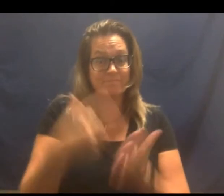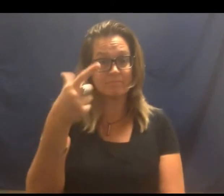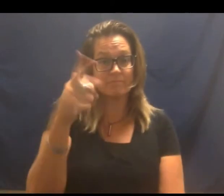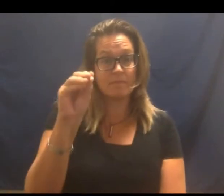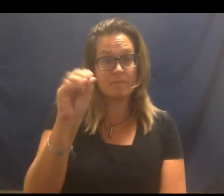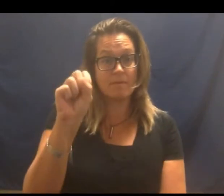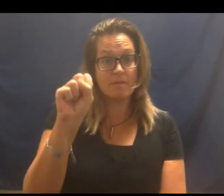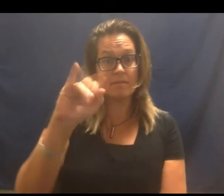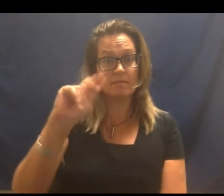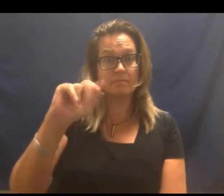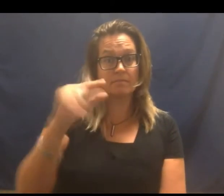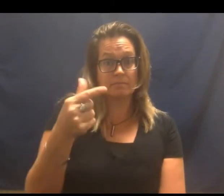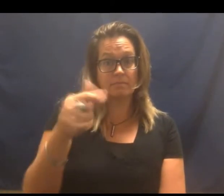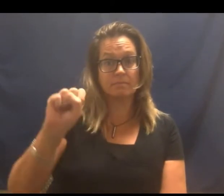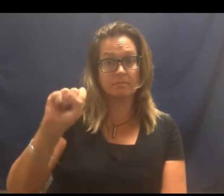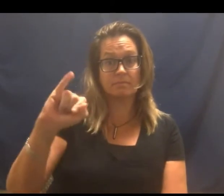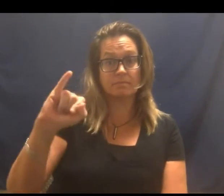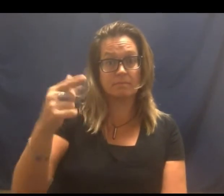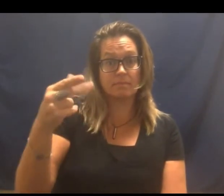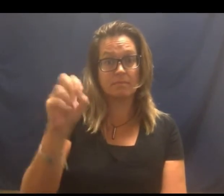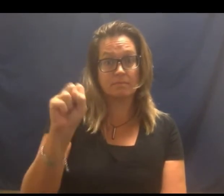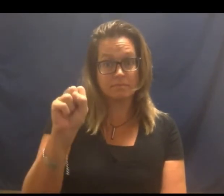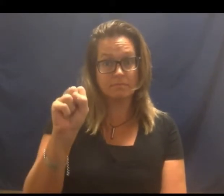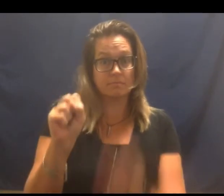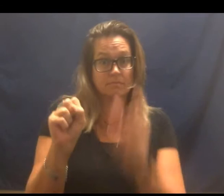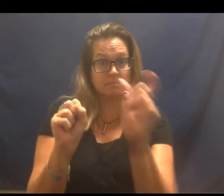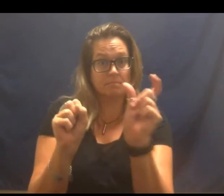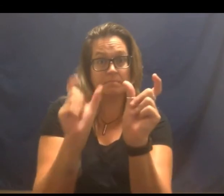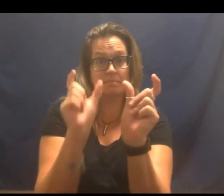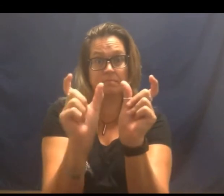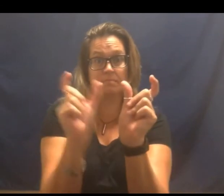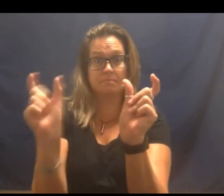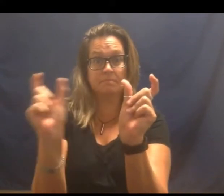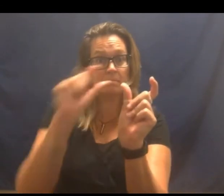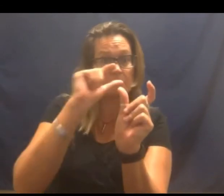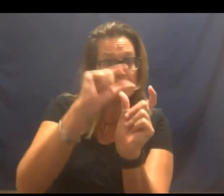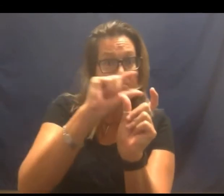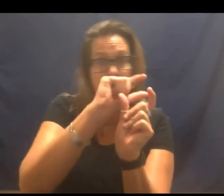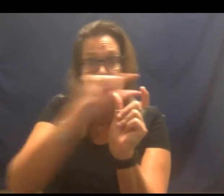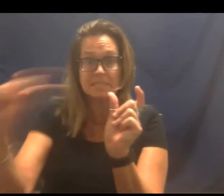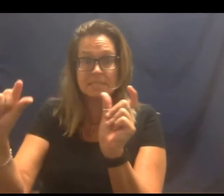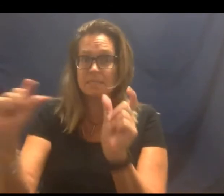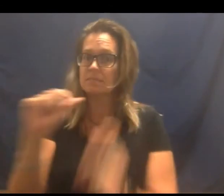So remember when we all talked about glossing signs. Where we write out all